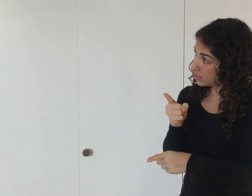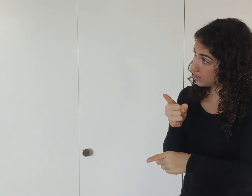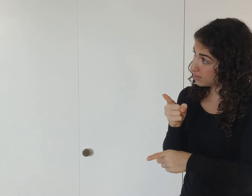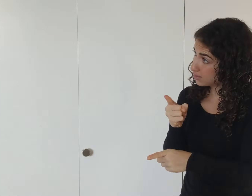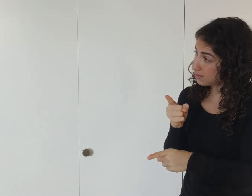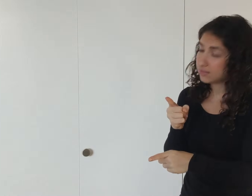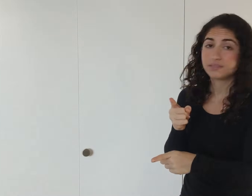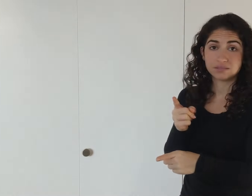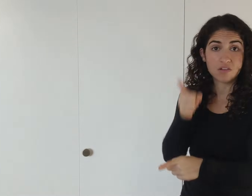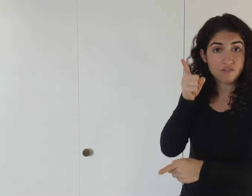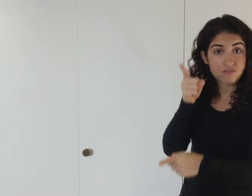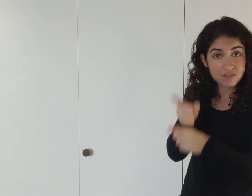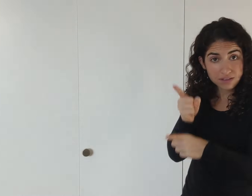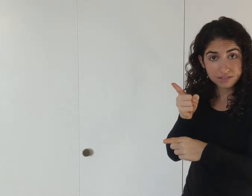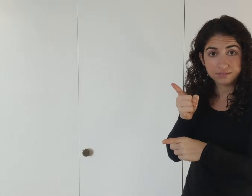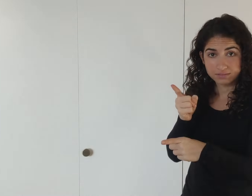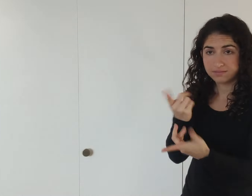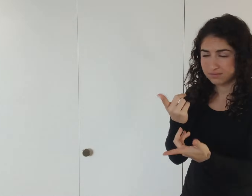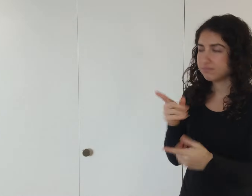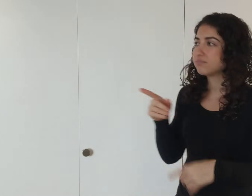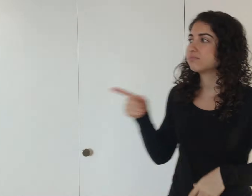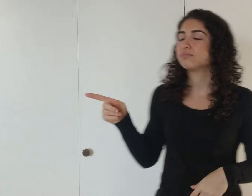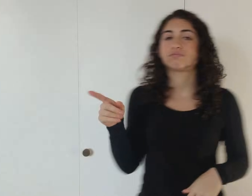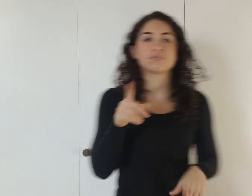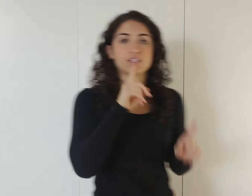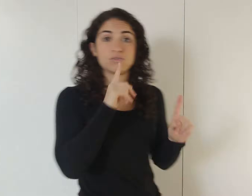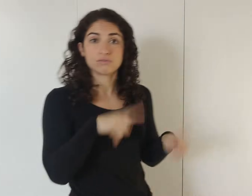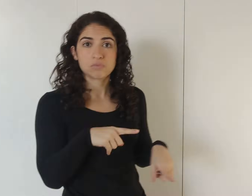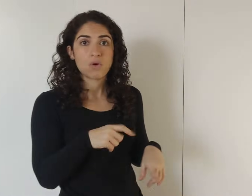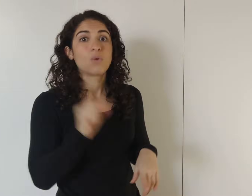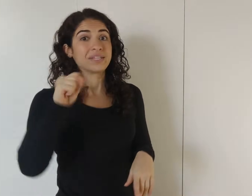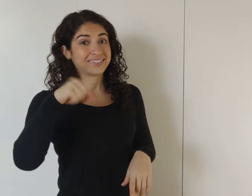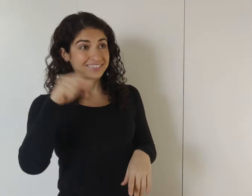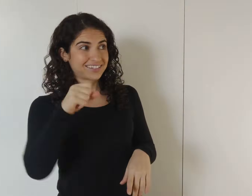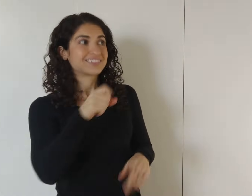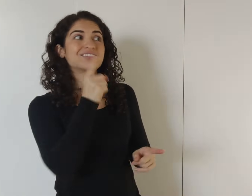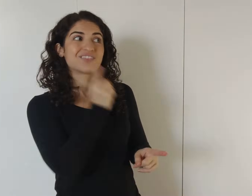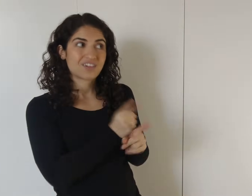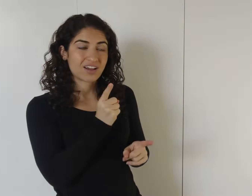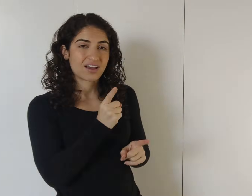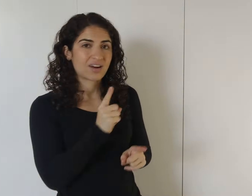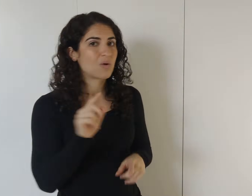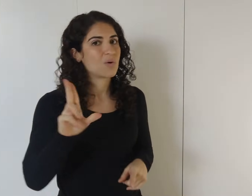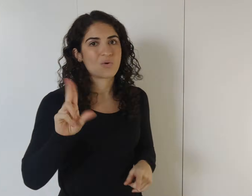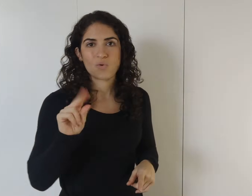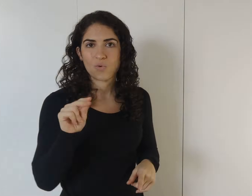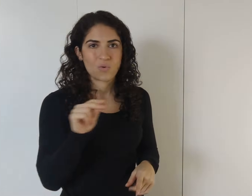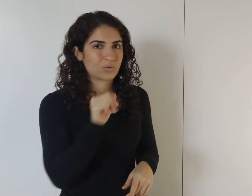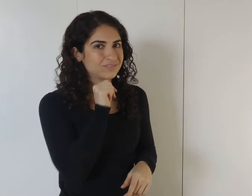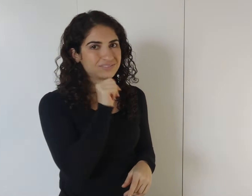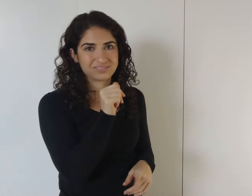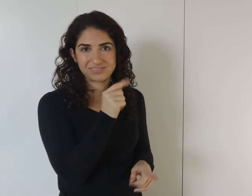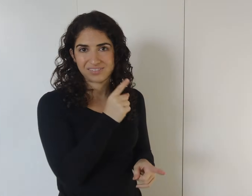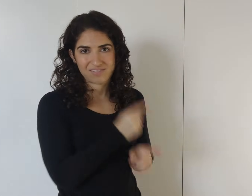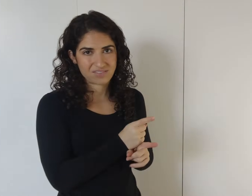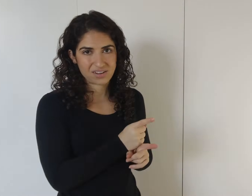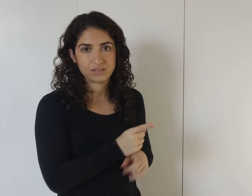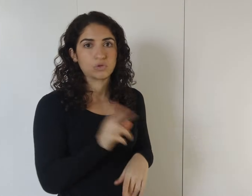"Is this correct?" RIGHT? And they might respond: "Oh, yes, it's correct." Or "No, it's not right."